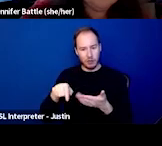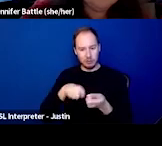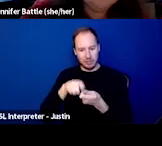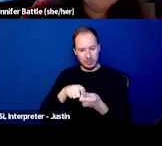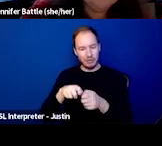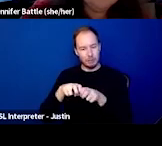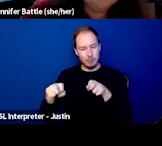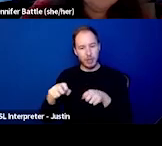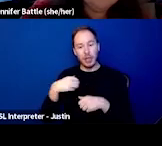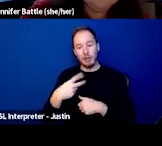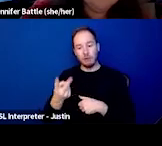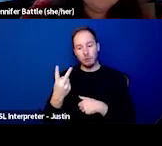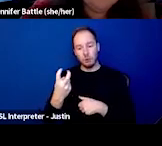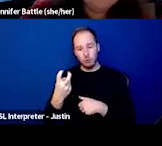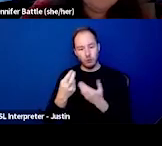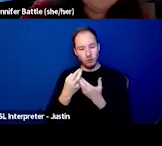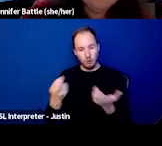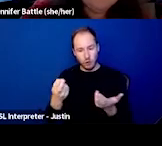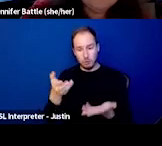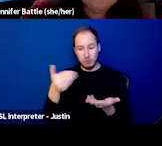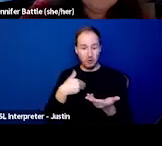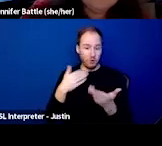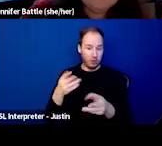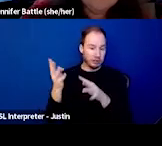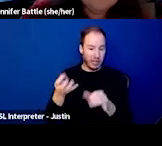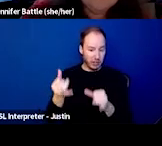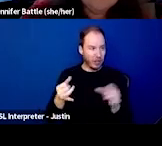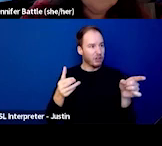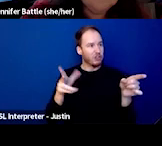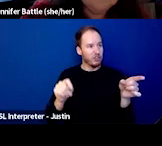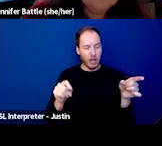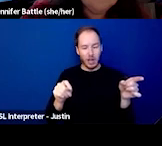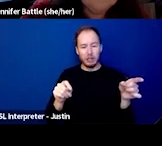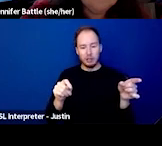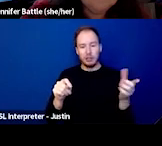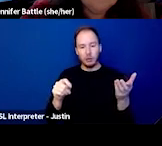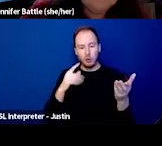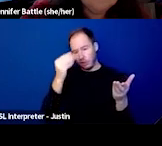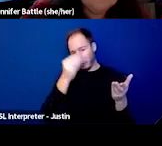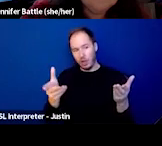There are two resources that you may download now from the chat box. We have let you know that there is